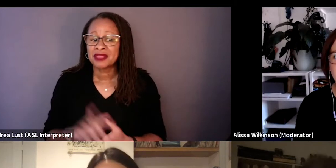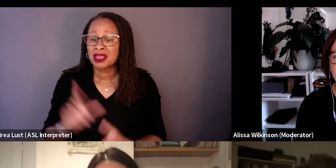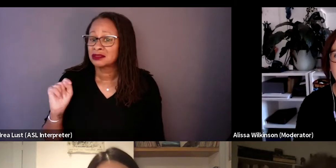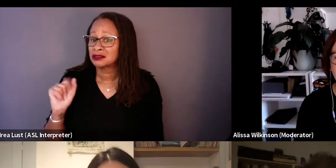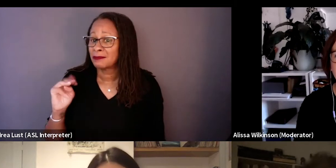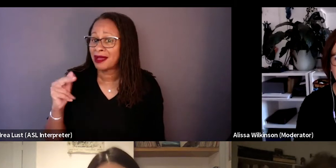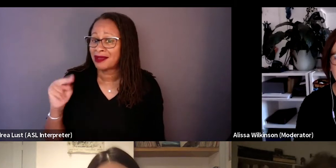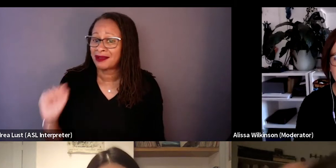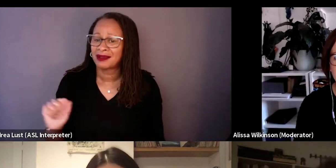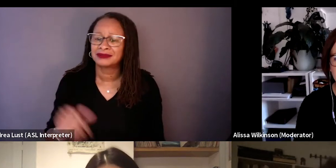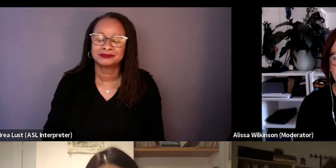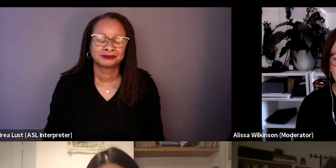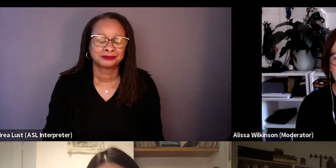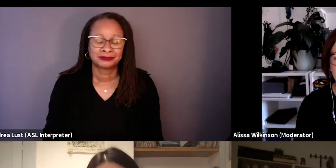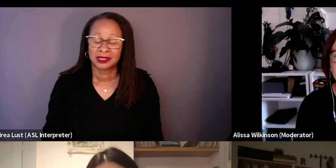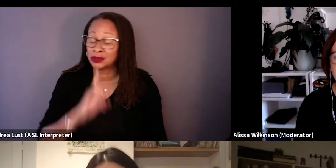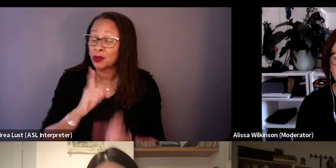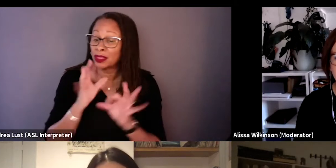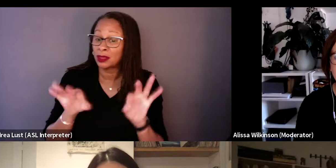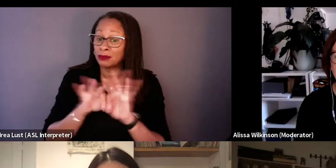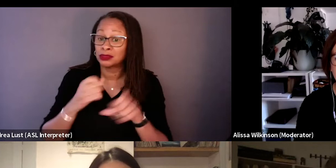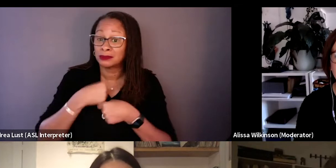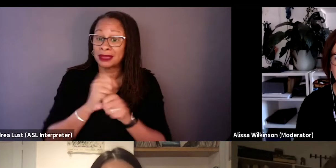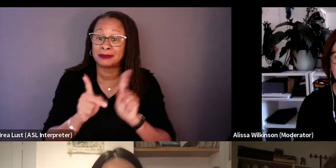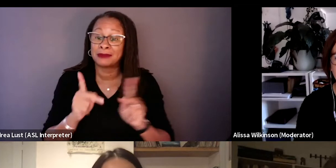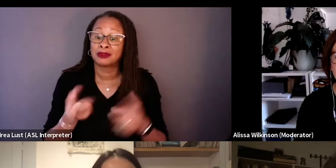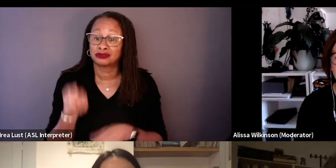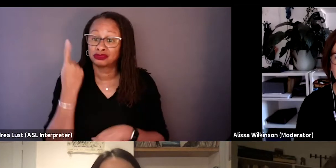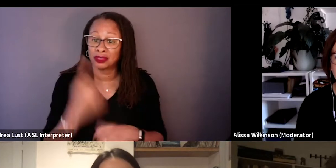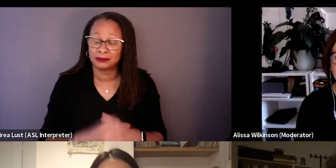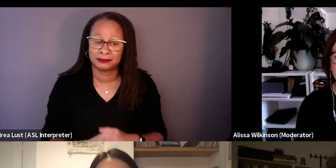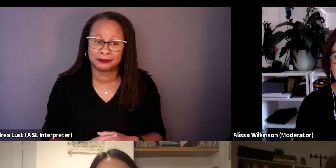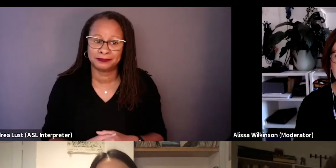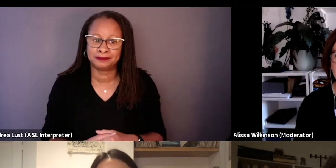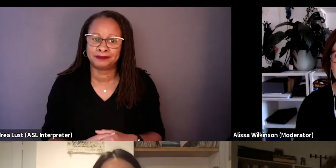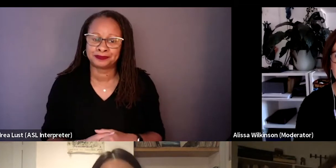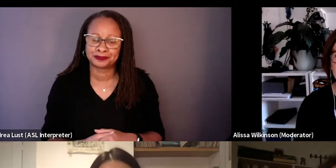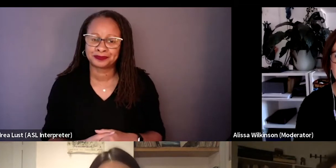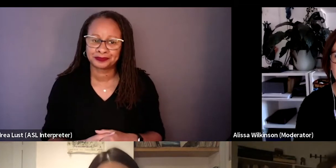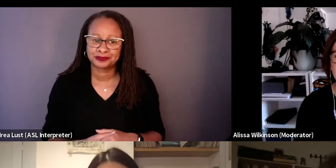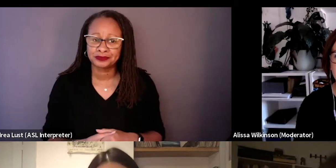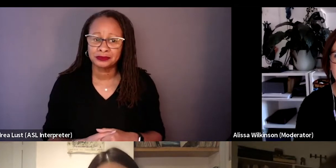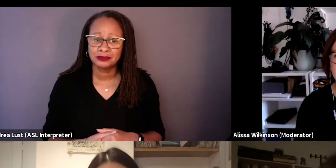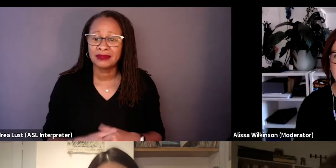to make people understand, because people feel like Afghanistan is far away,